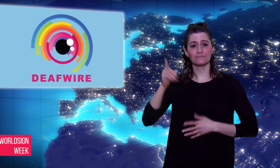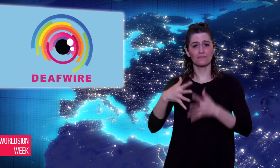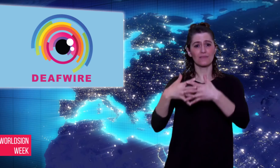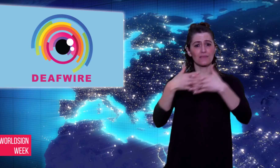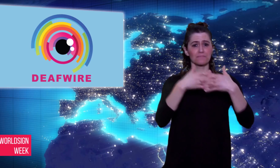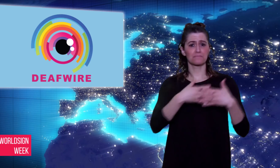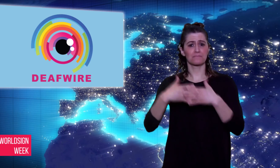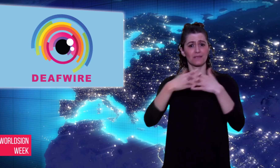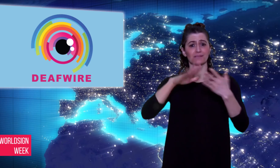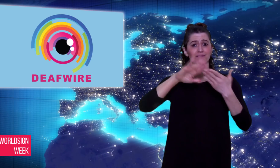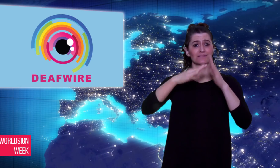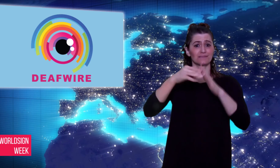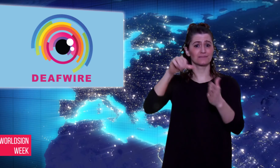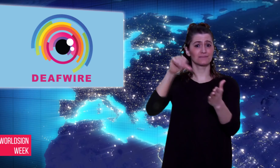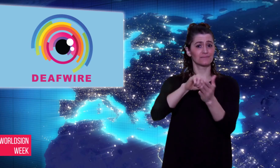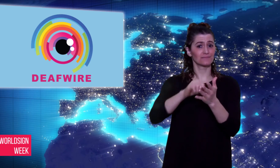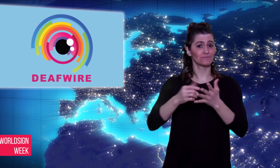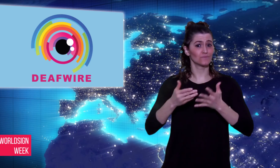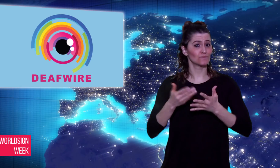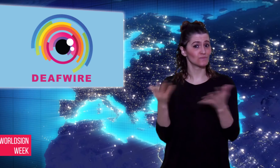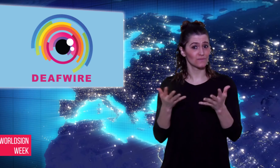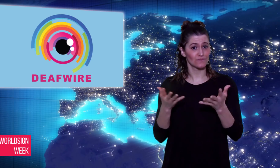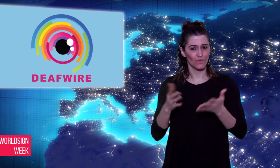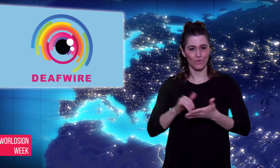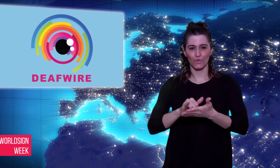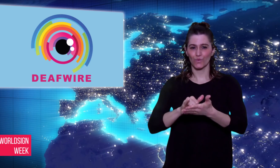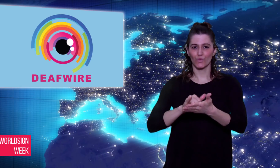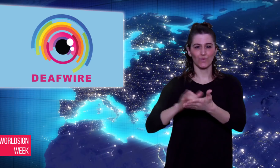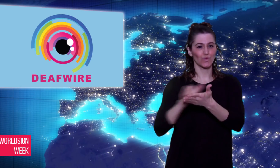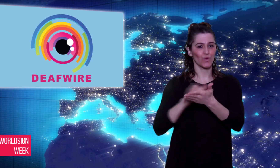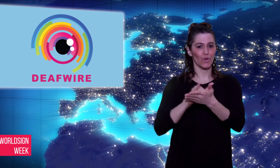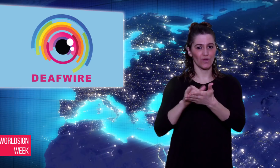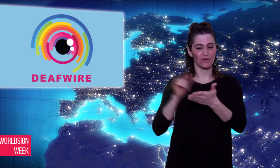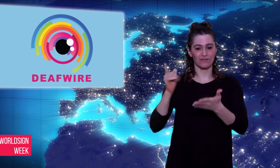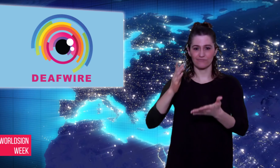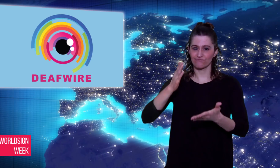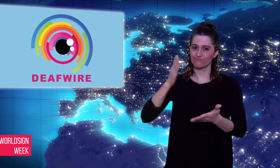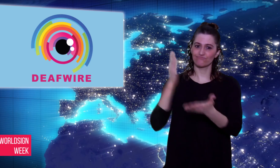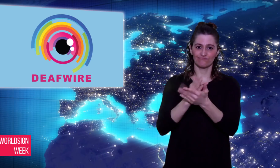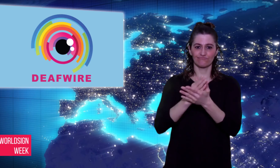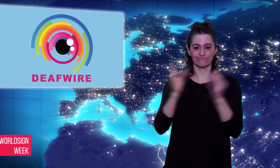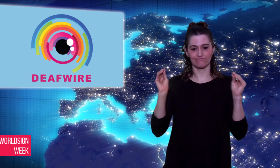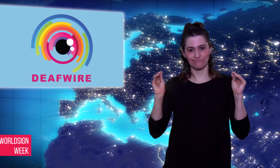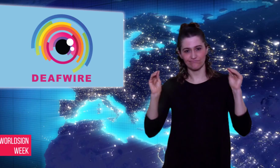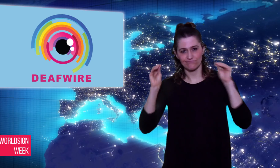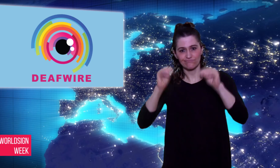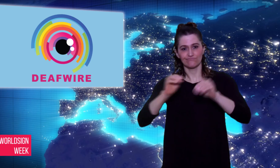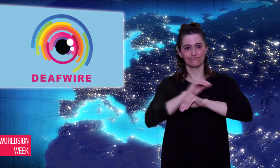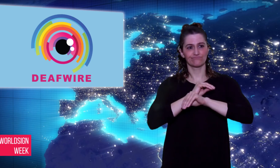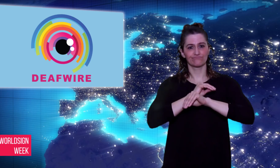The American city of New York City